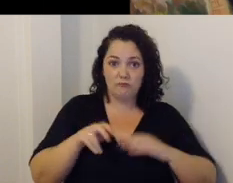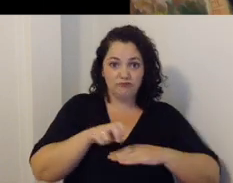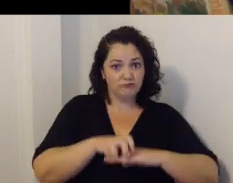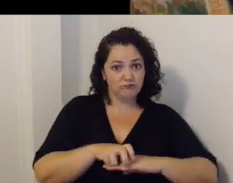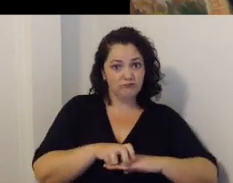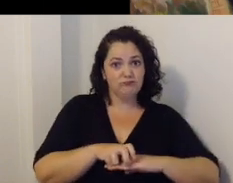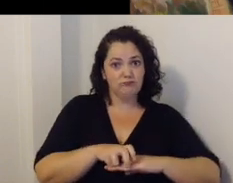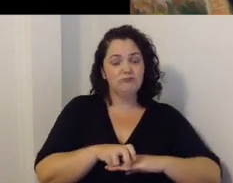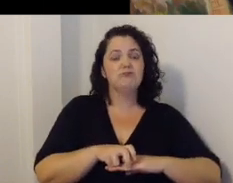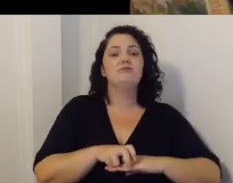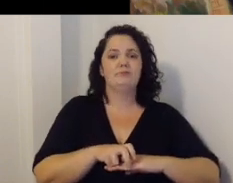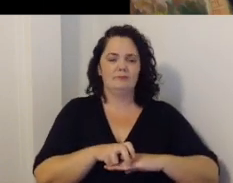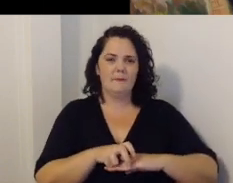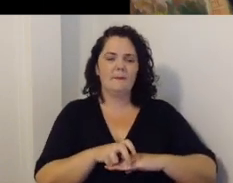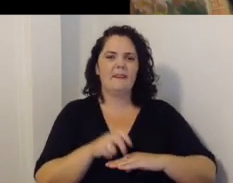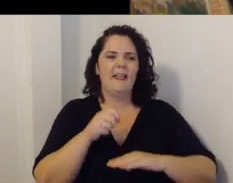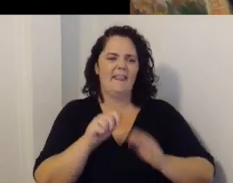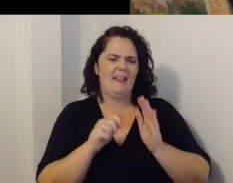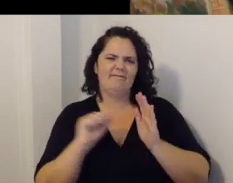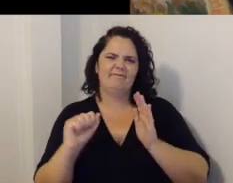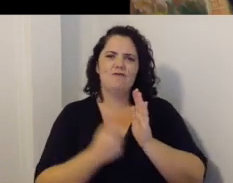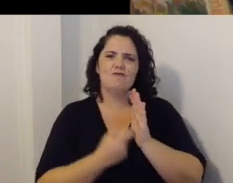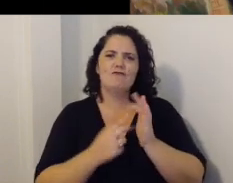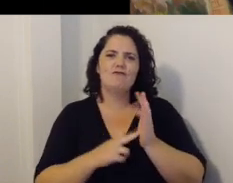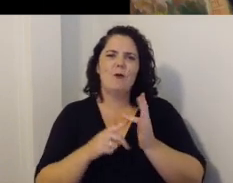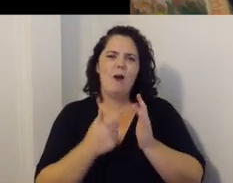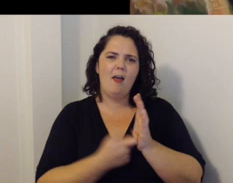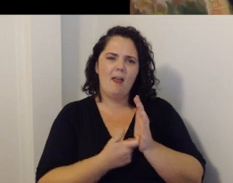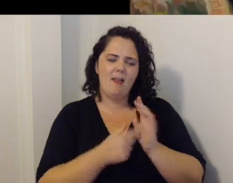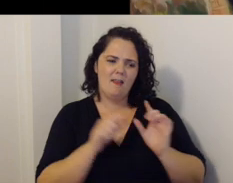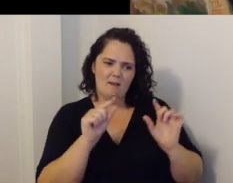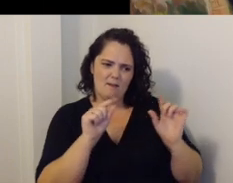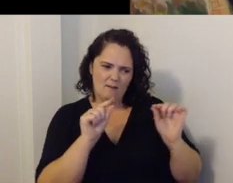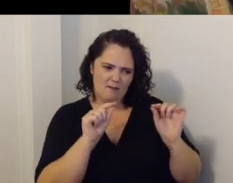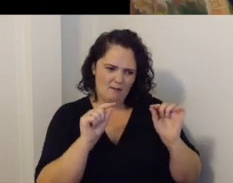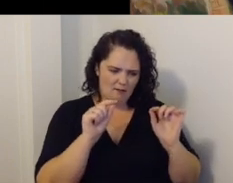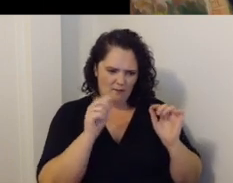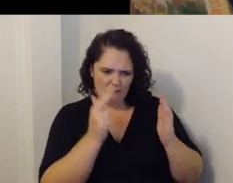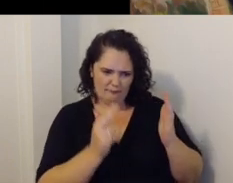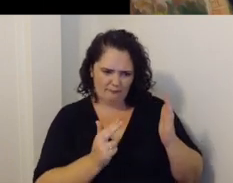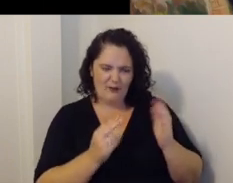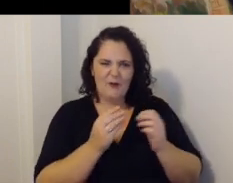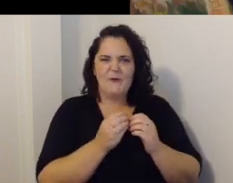his studio and then Renoir superimposed a backdrop of the uh of the seaside here probably taken from